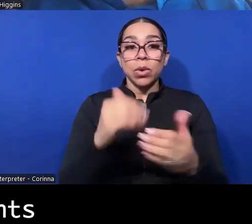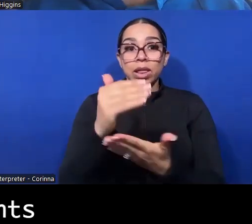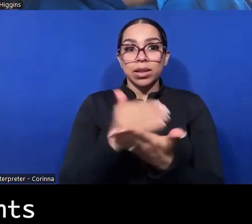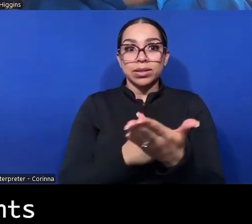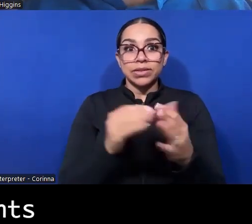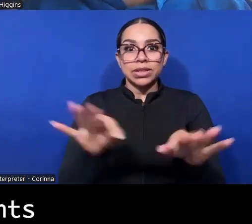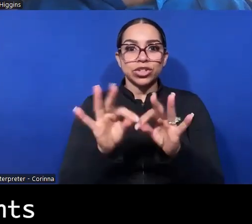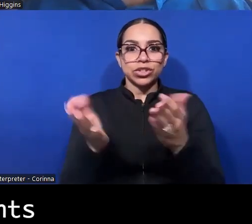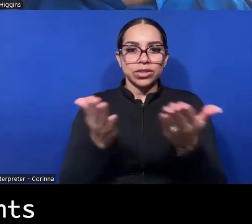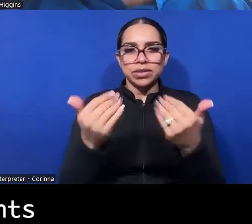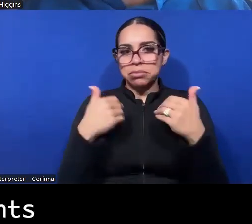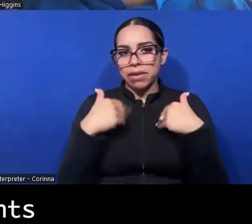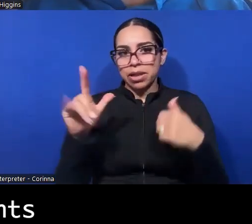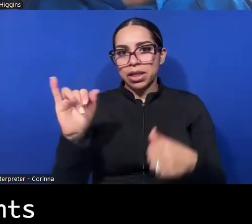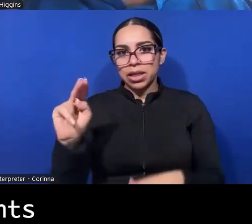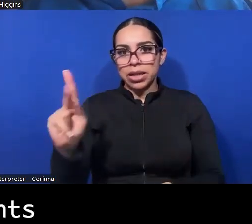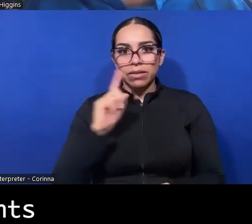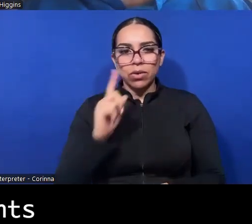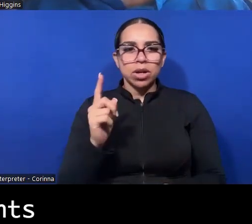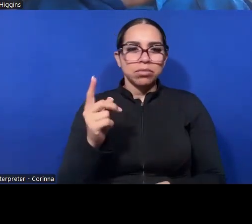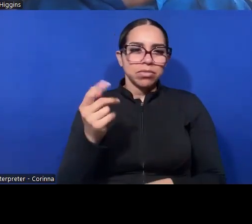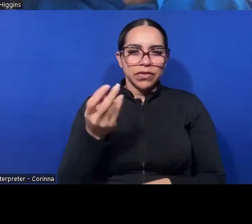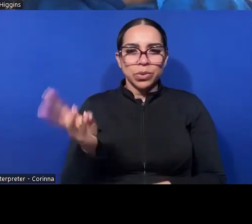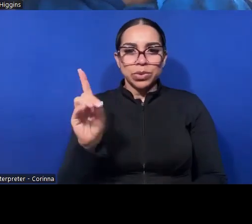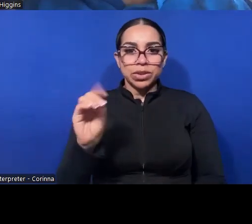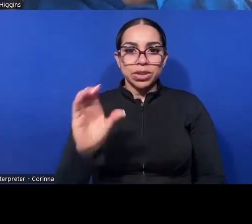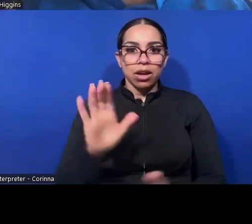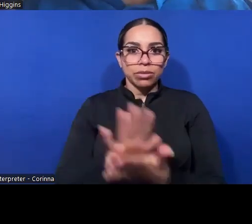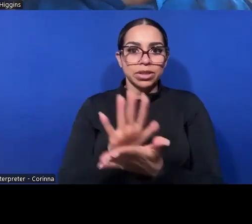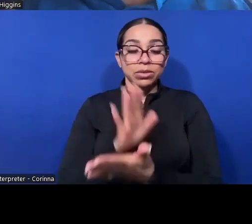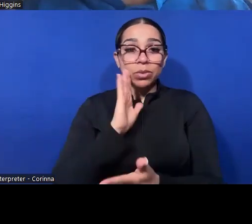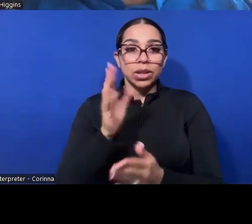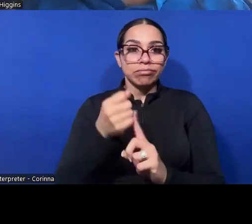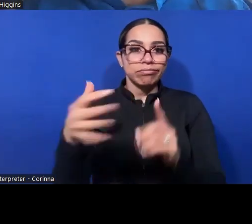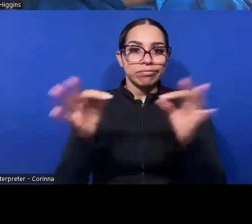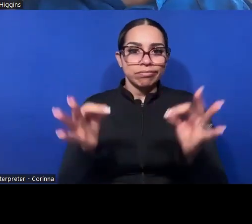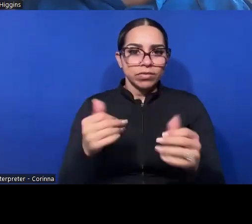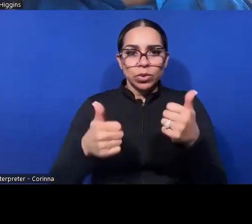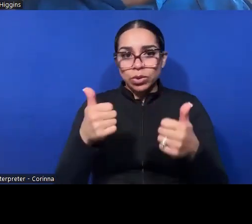Here are a couple of documents that will provide you information about what Medi-Cal services are covered.